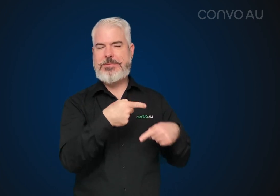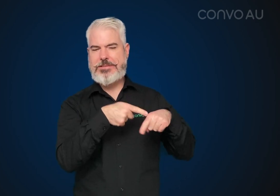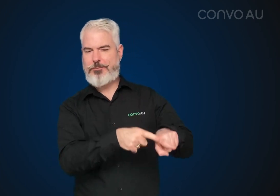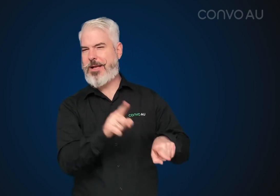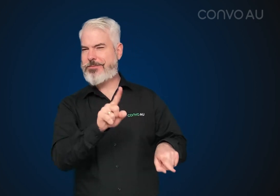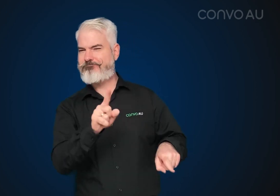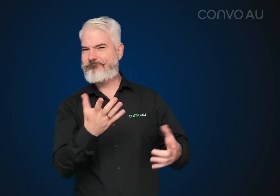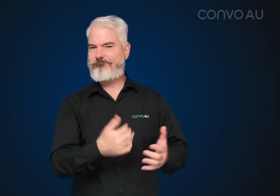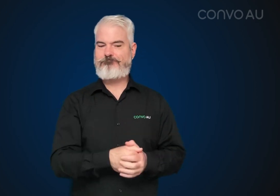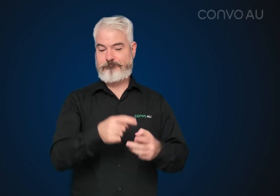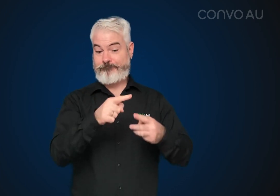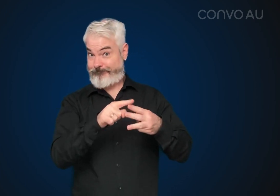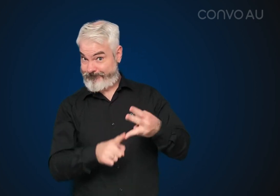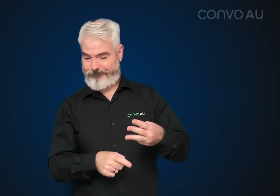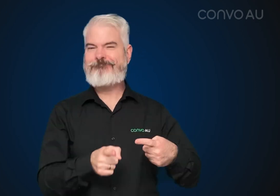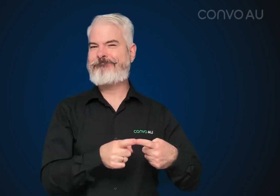however, there are few things you need to consider: